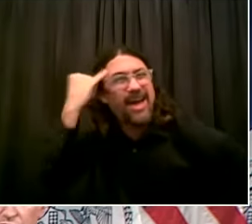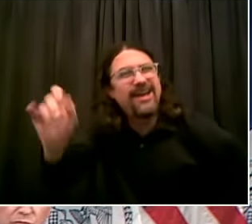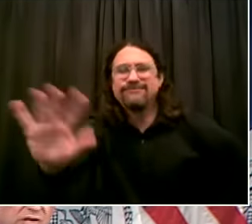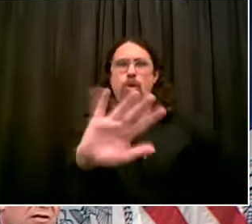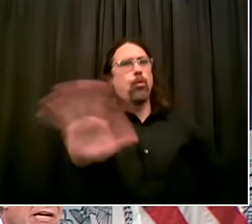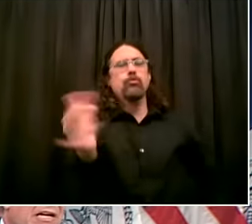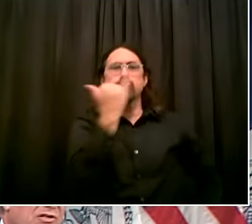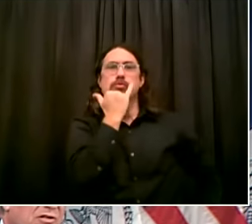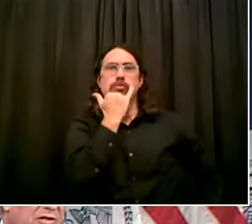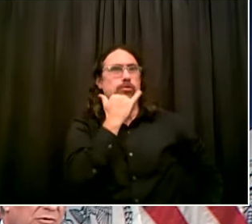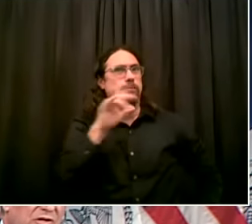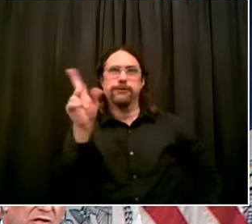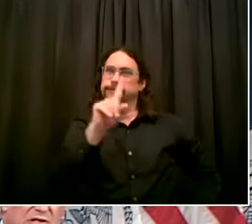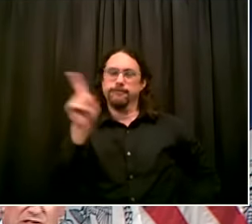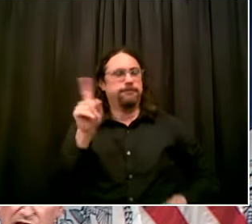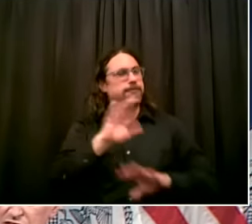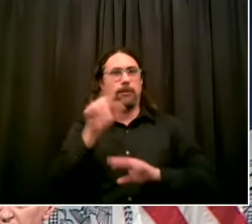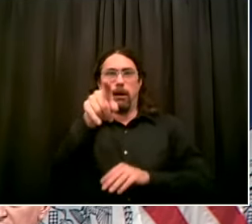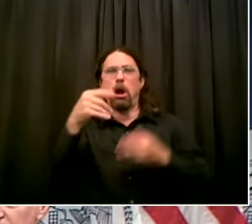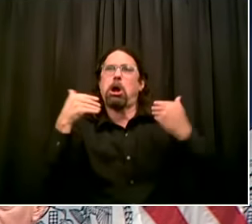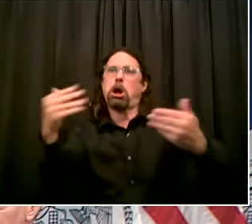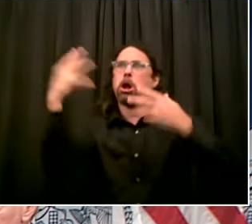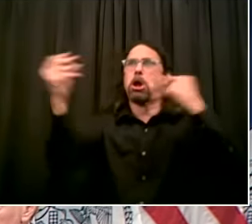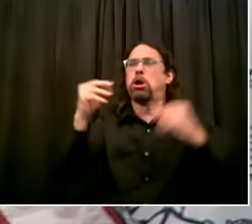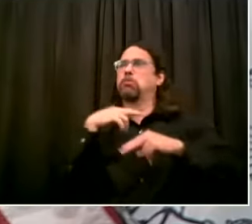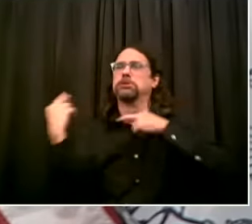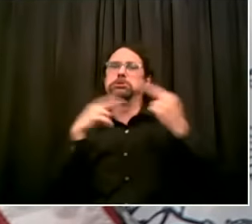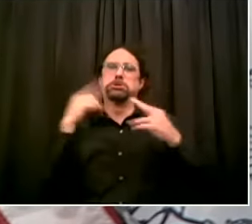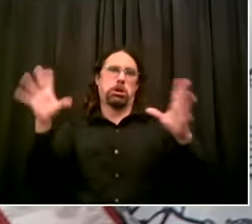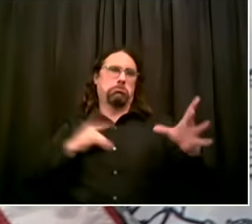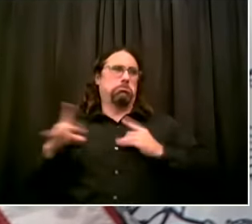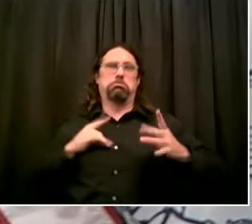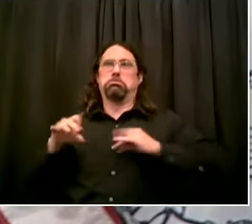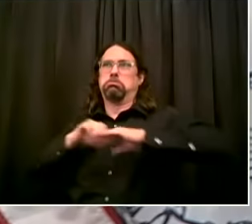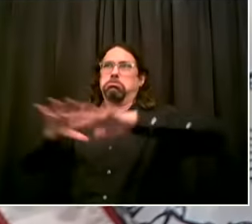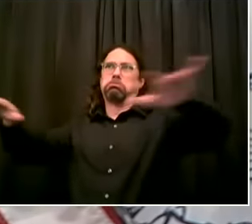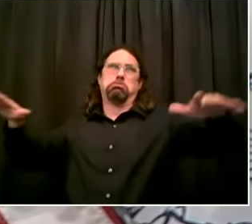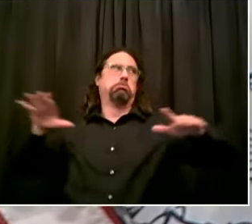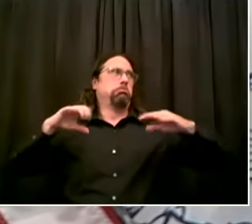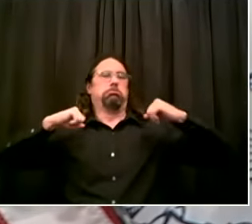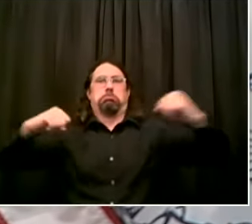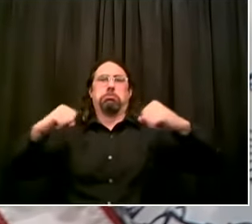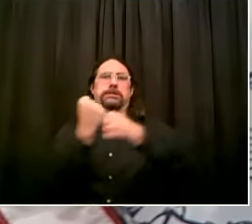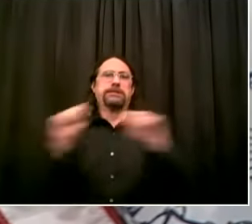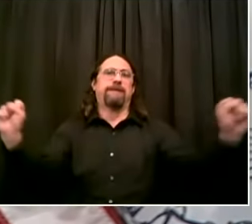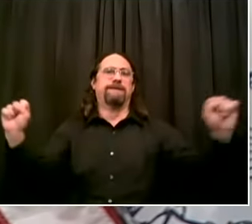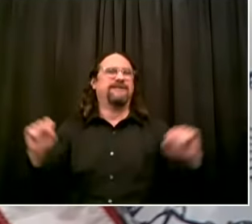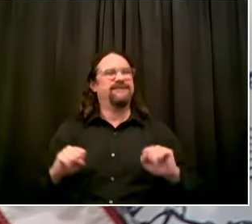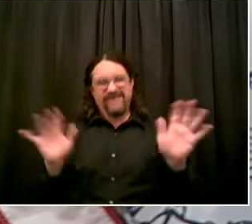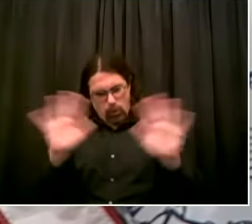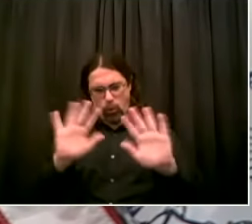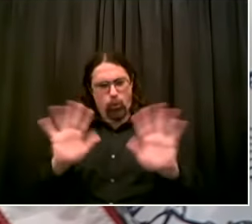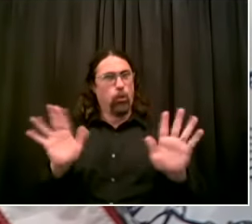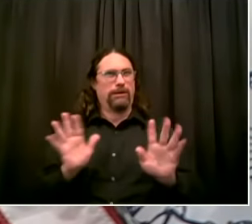CONDITIONS AND SIXER COEMPL US TO DO SO. Y ANSCHOOL FOUND TO BE OUT OF